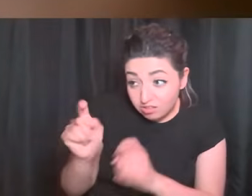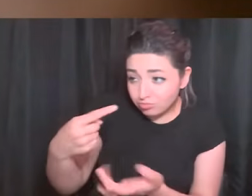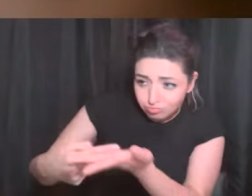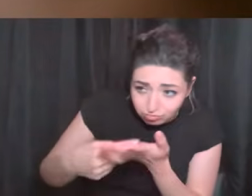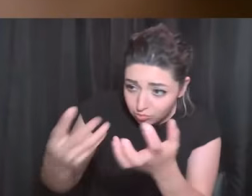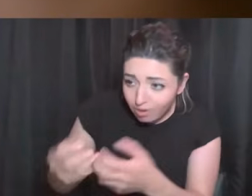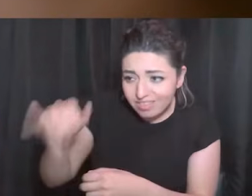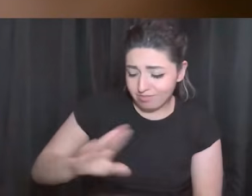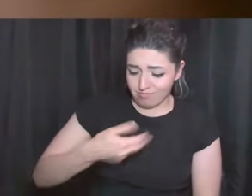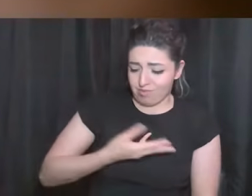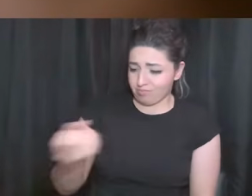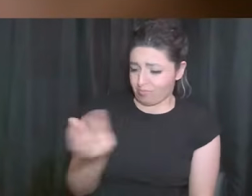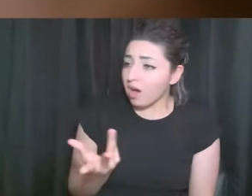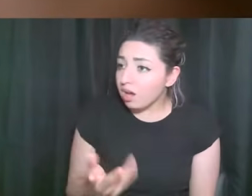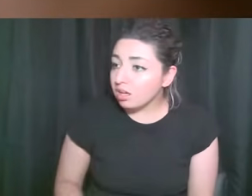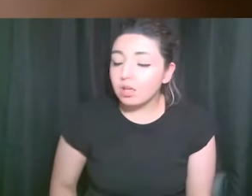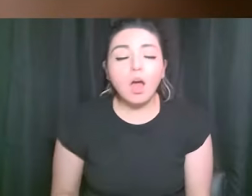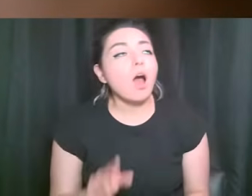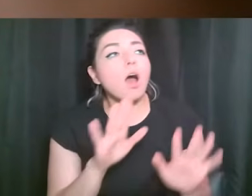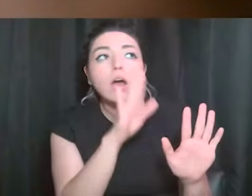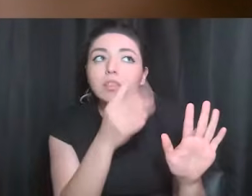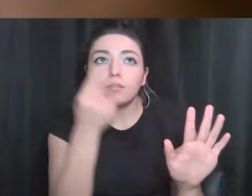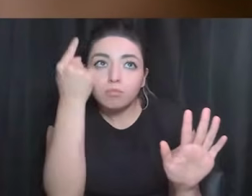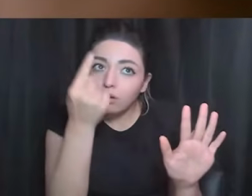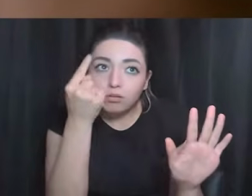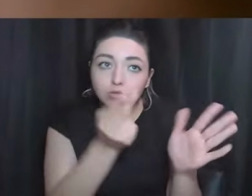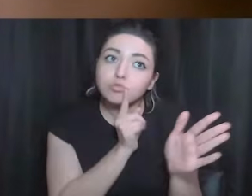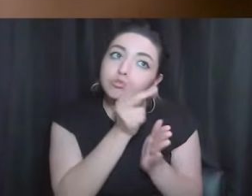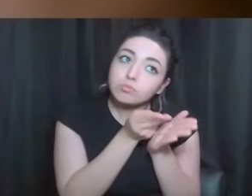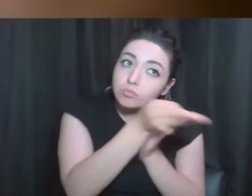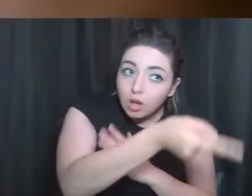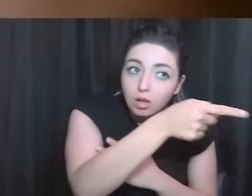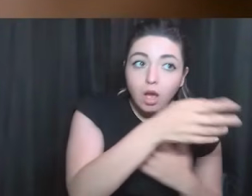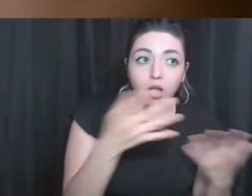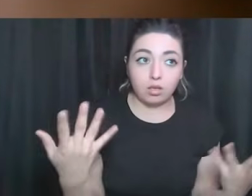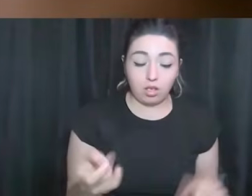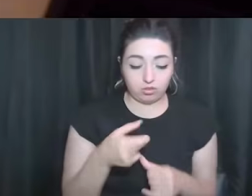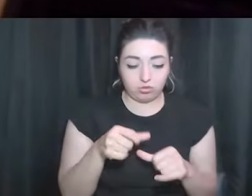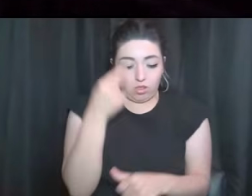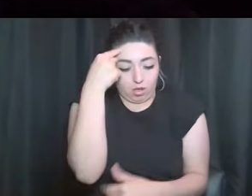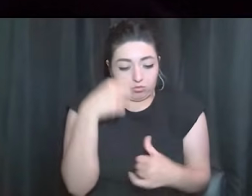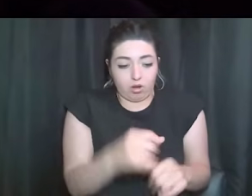and that's what you gave me! I never considered the possibility that you might've been sincere. At the time,